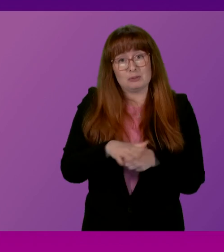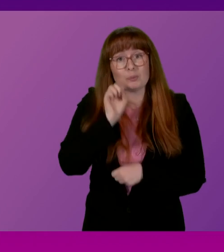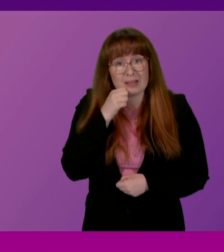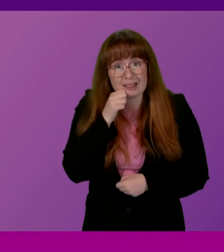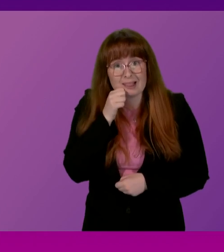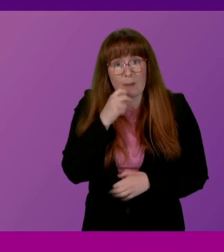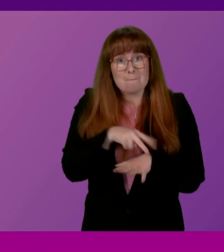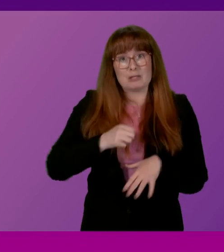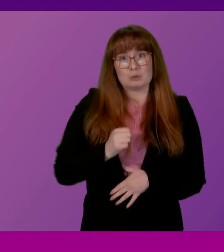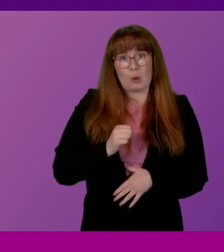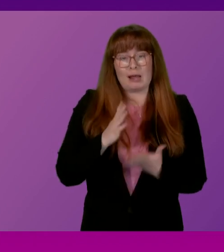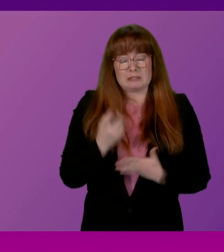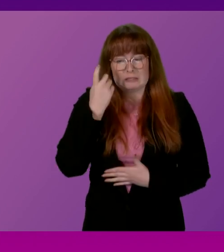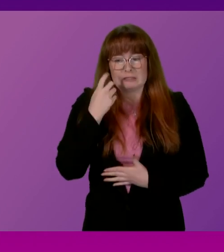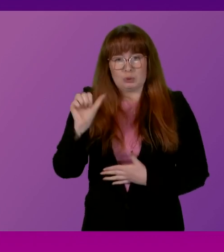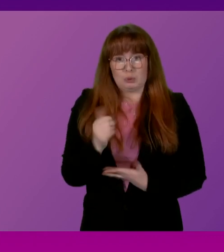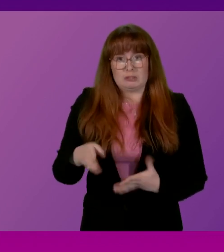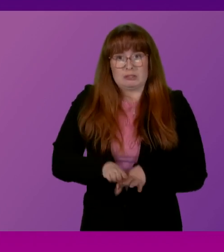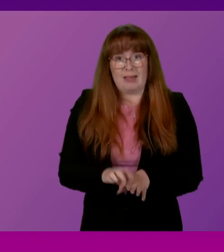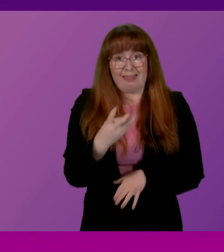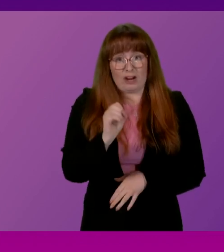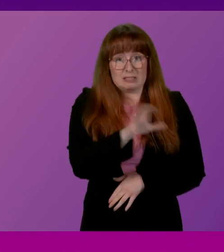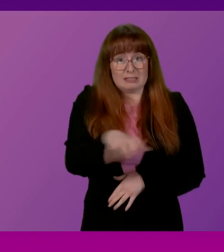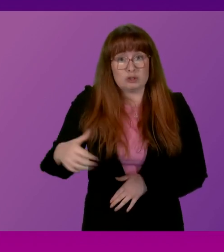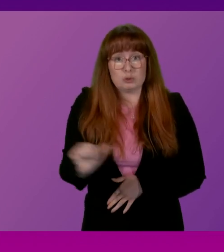is being forced to consider closing 30 stations.